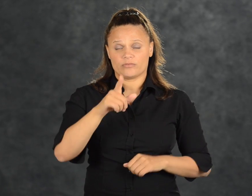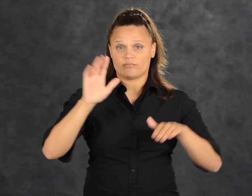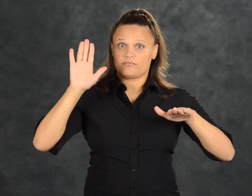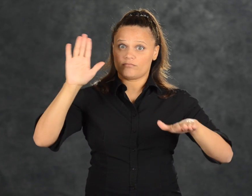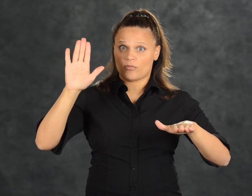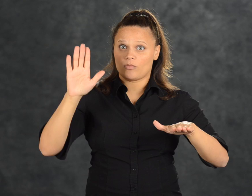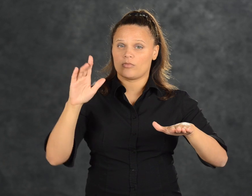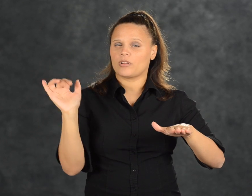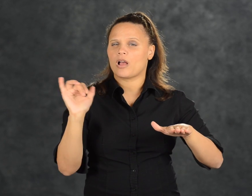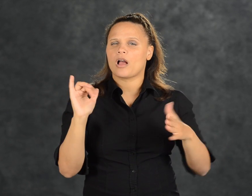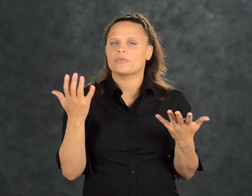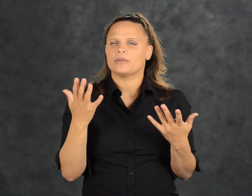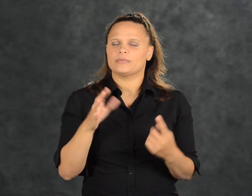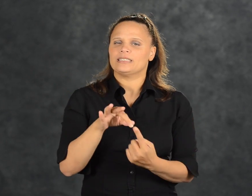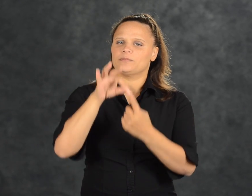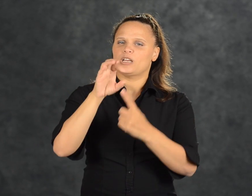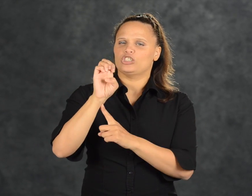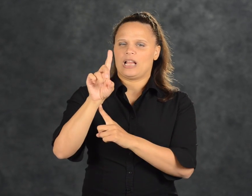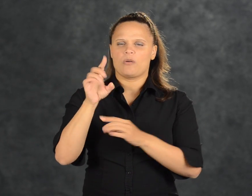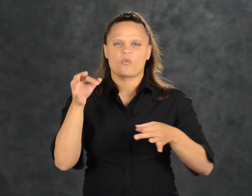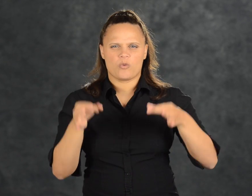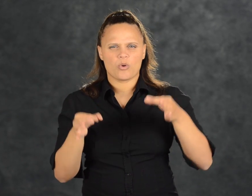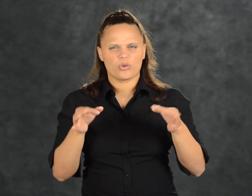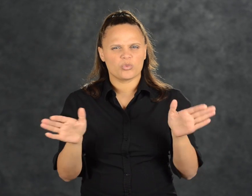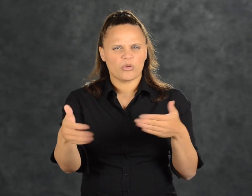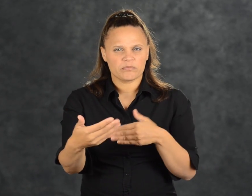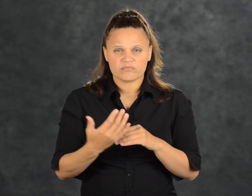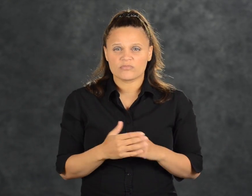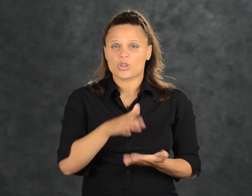This is essentially the "special education courtroom."